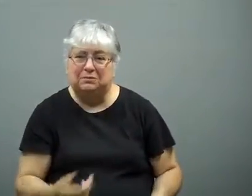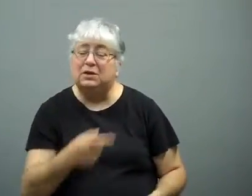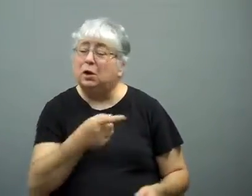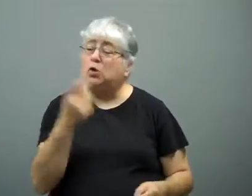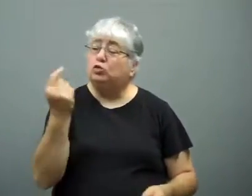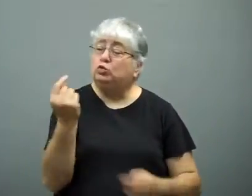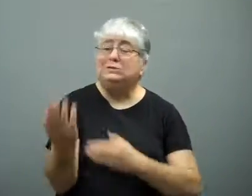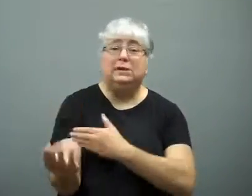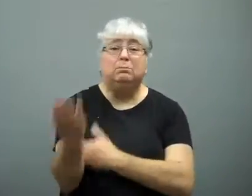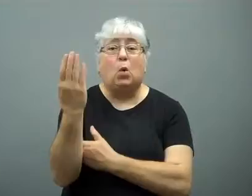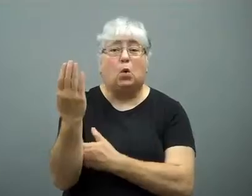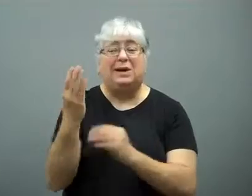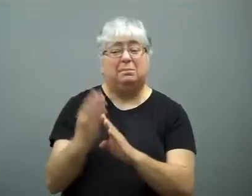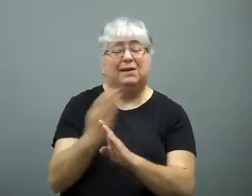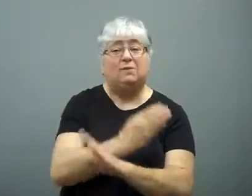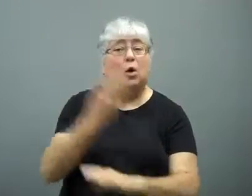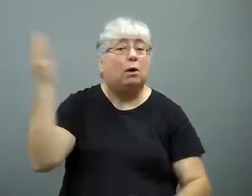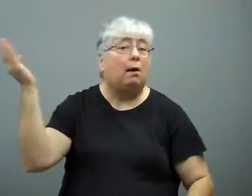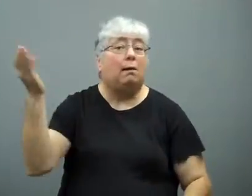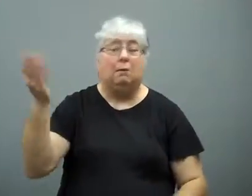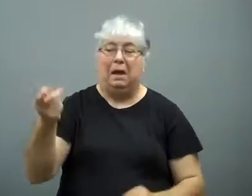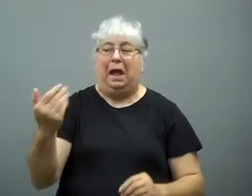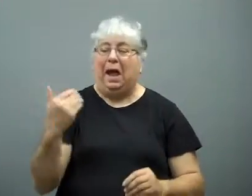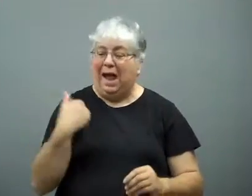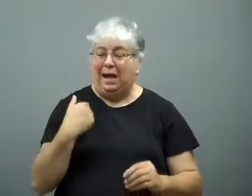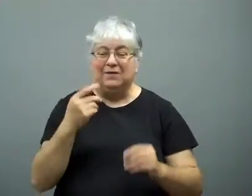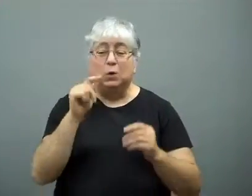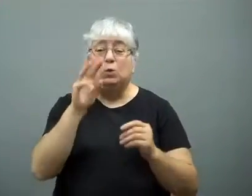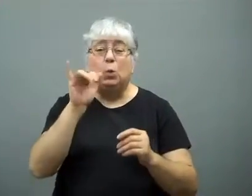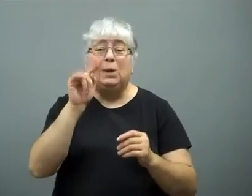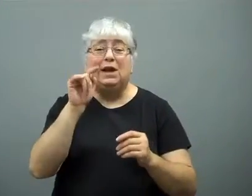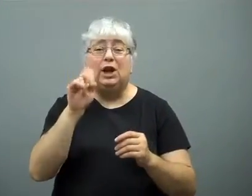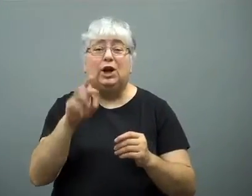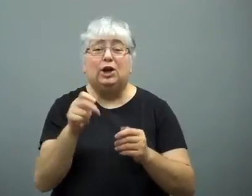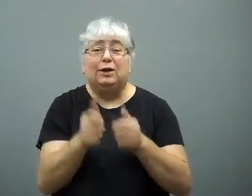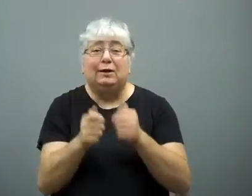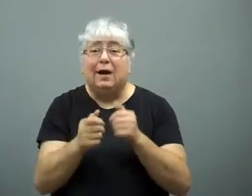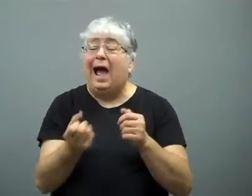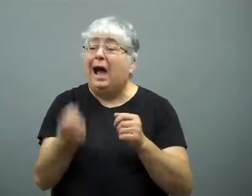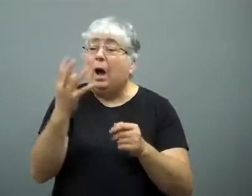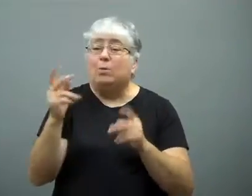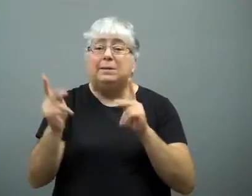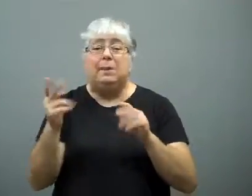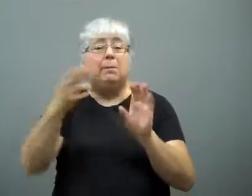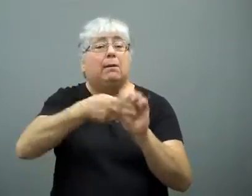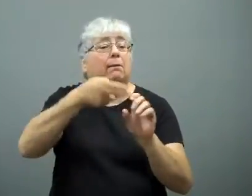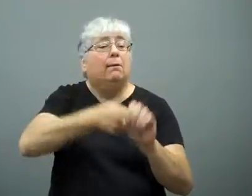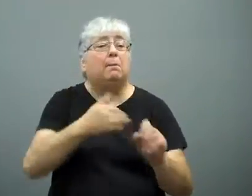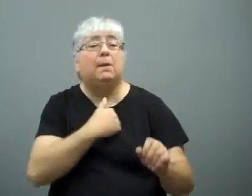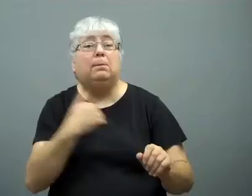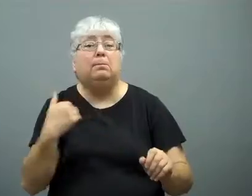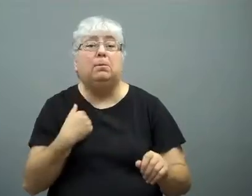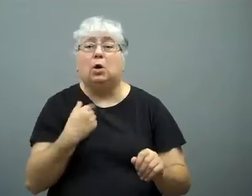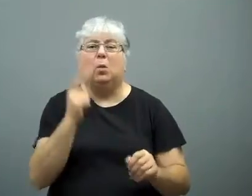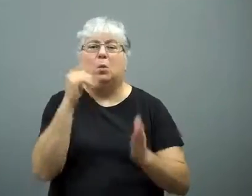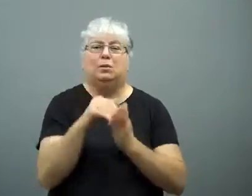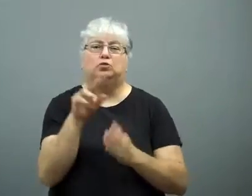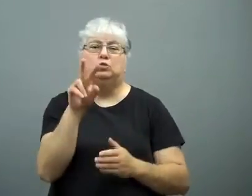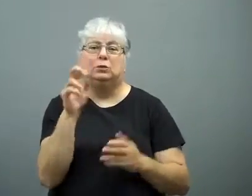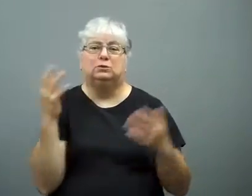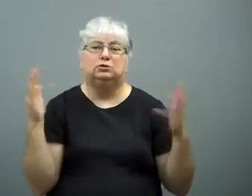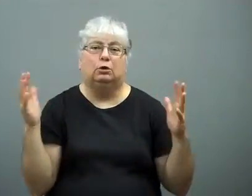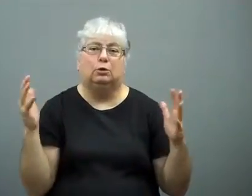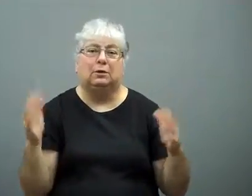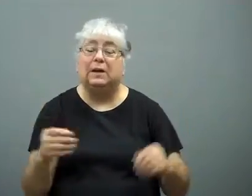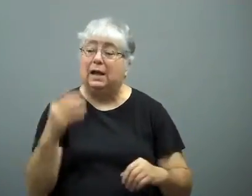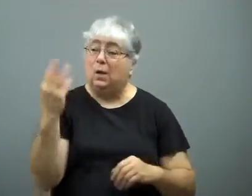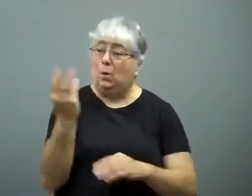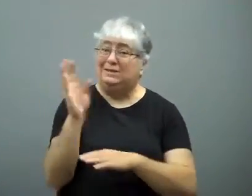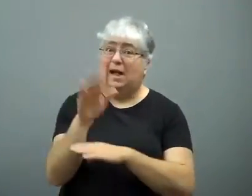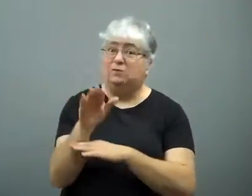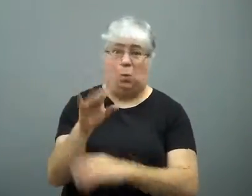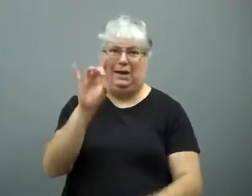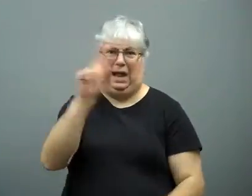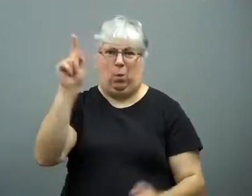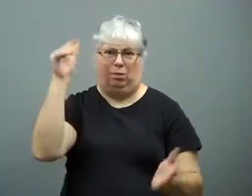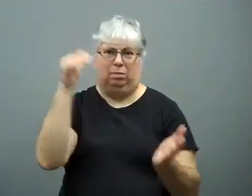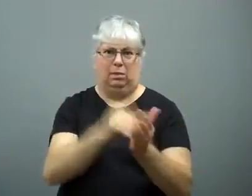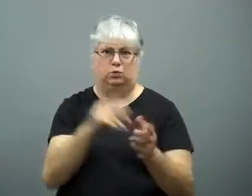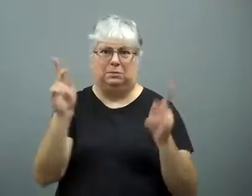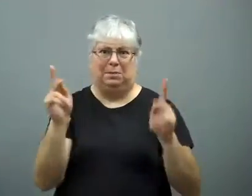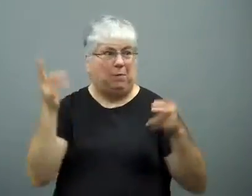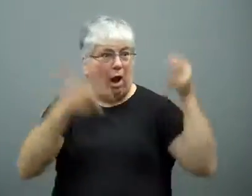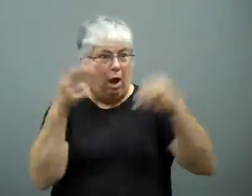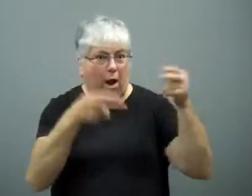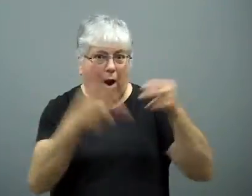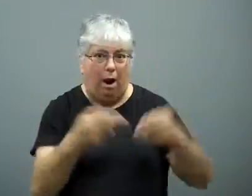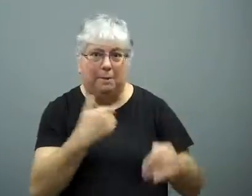She had 1200 Twitter followers on Tuesday morning before the filibuster.